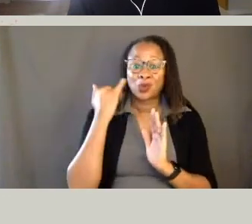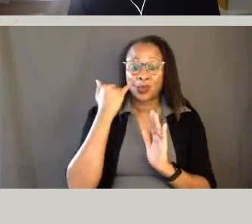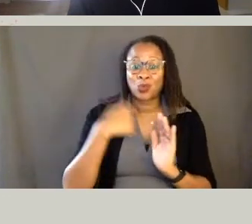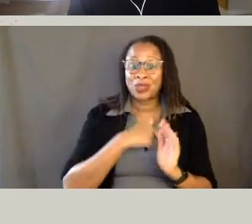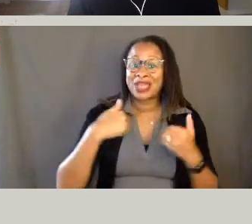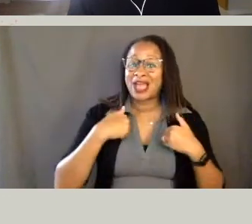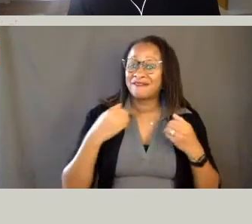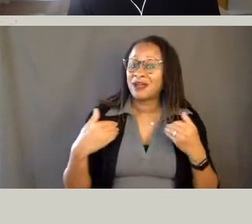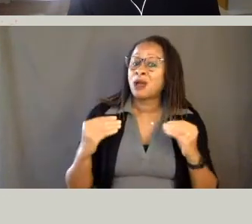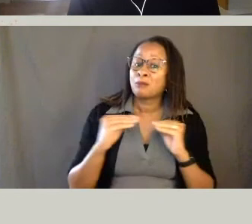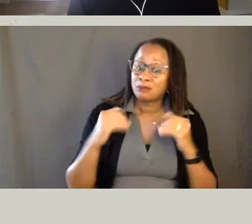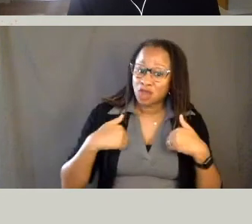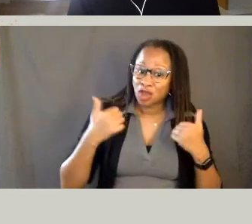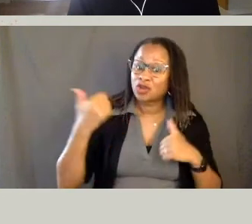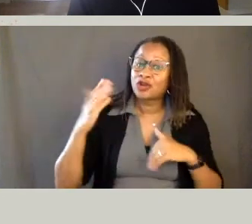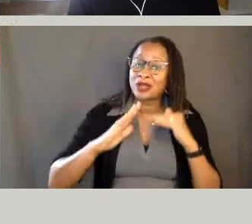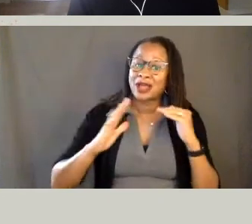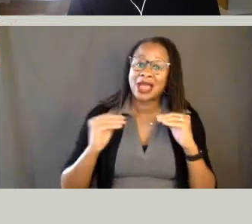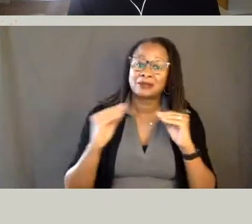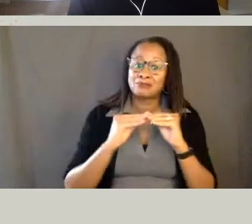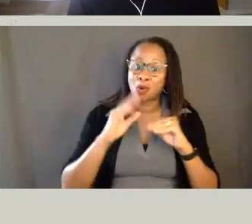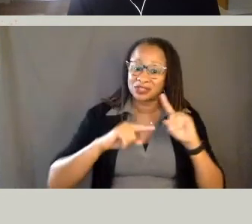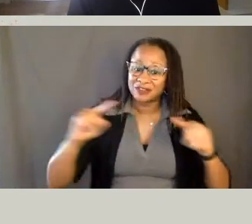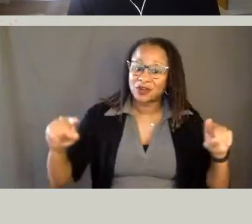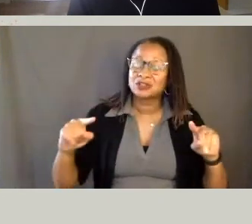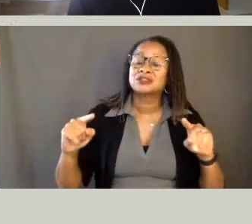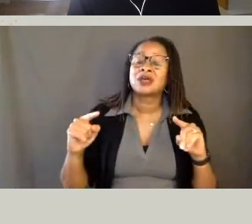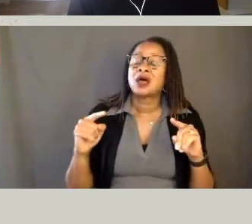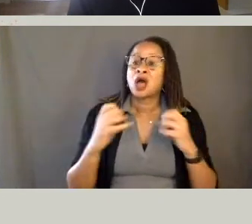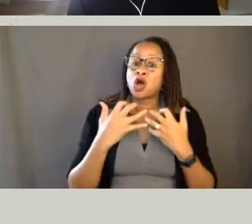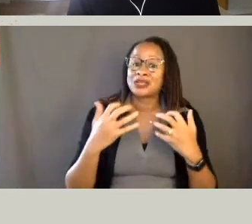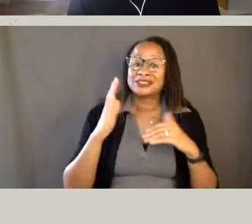than any other program on Public Television, I think.